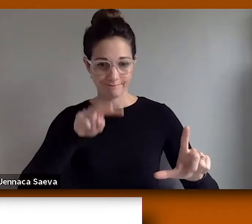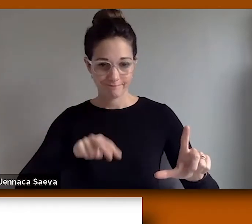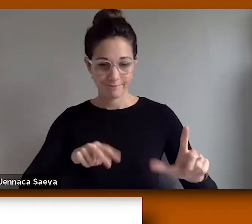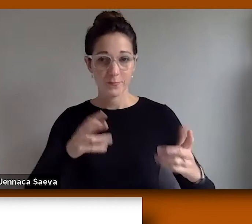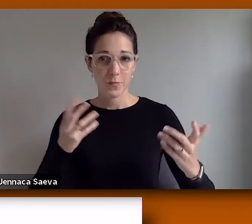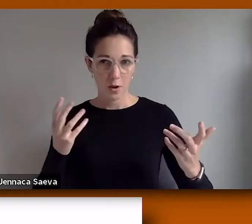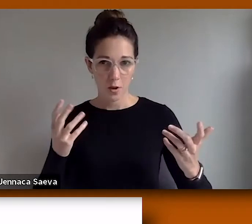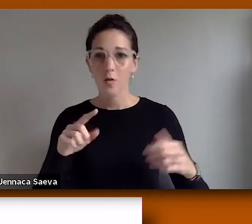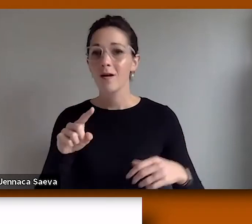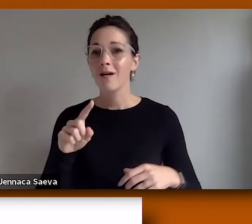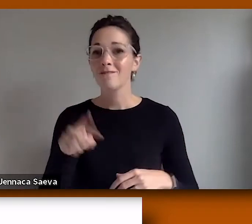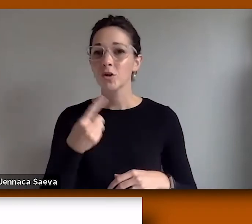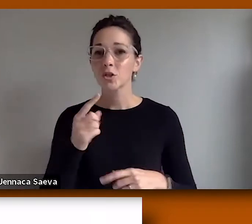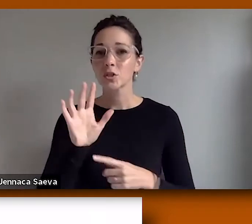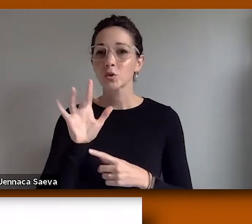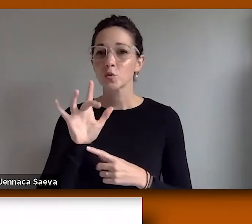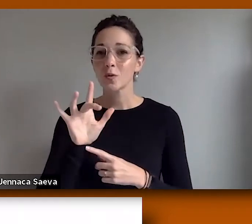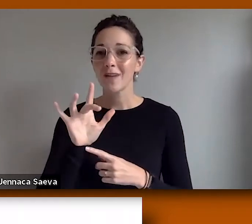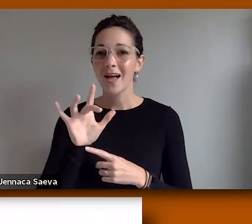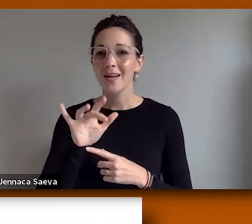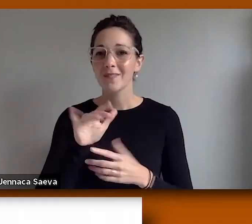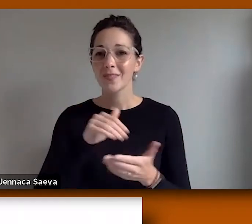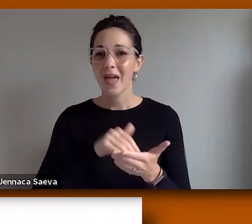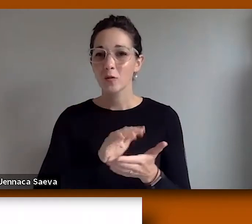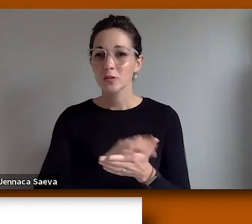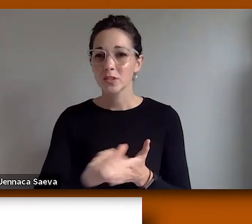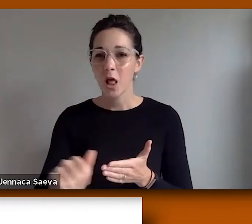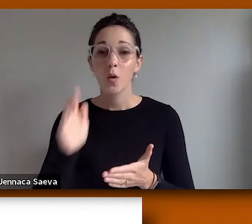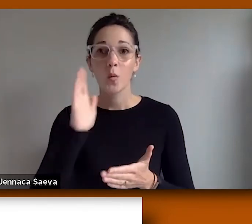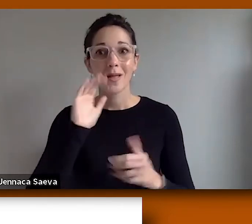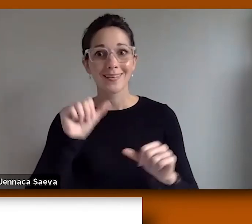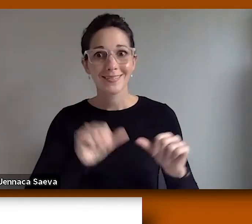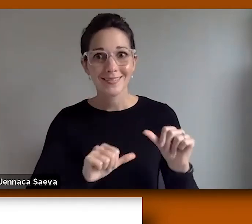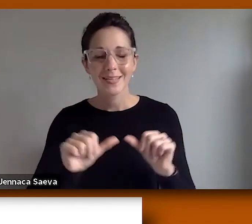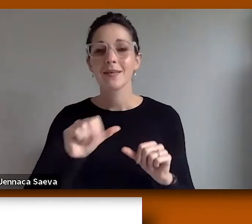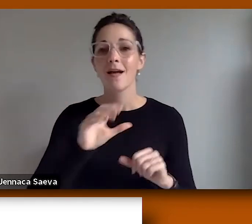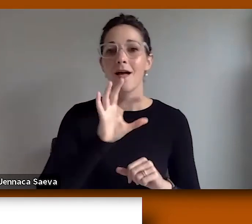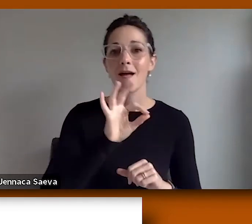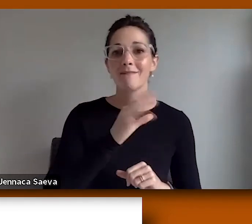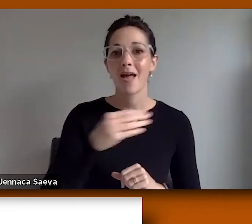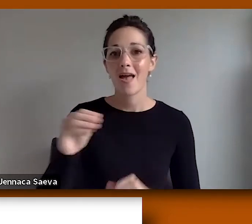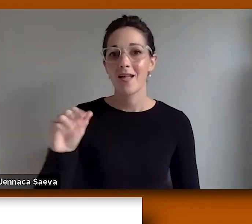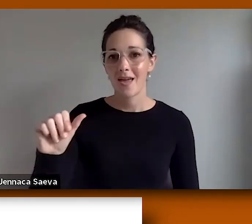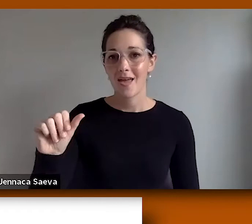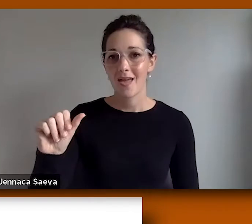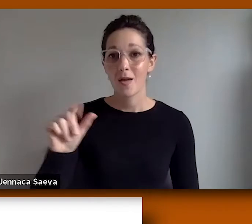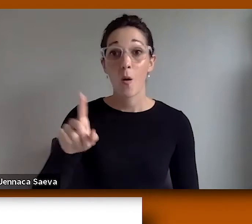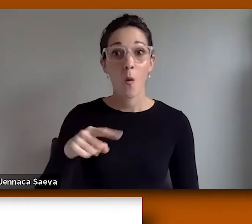only the first $25,000 is going to be assessed F&A,